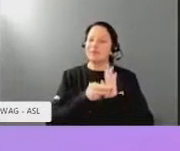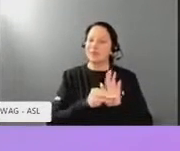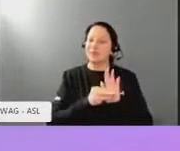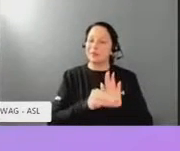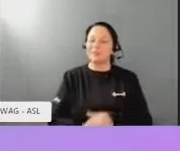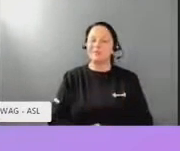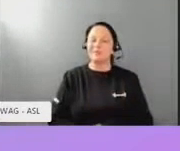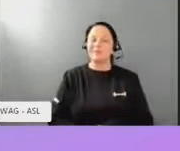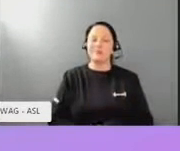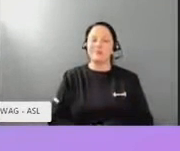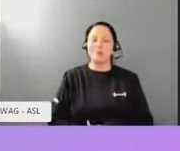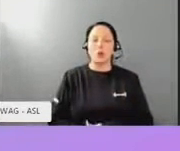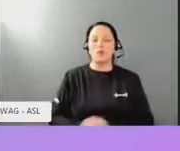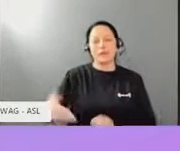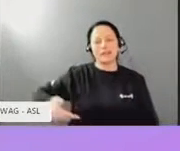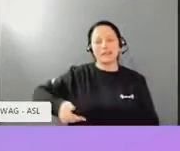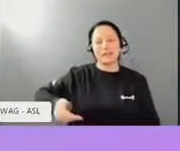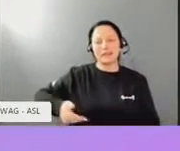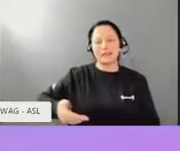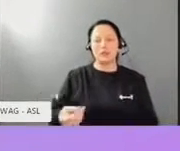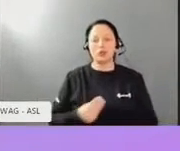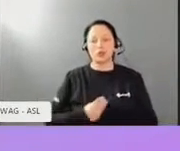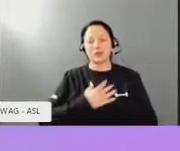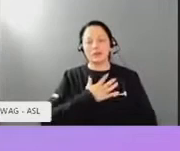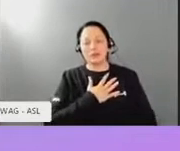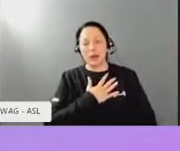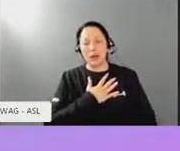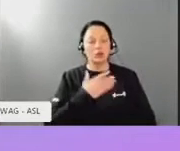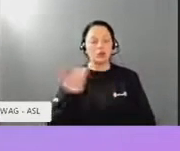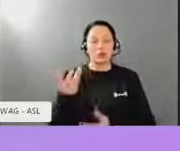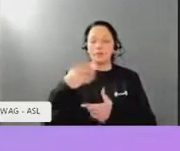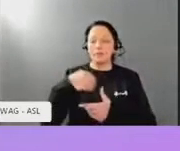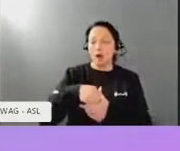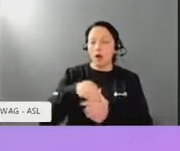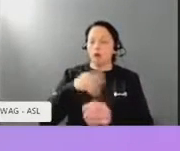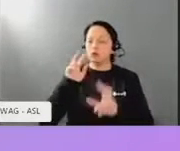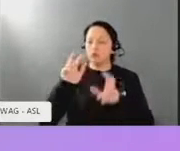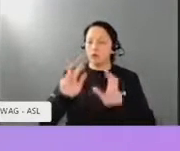couple of years that I call the inclusive speaking model,